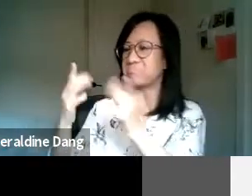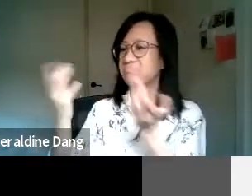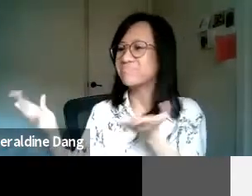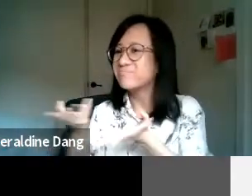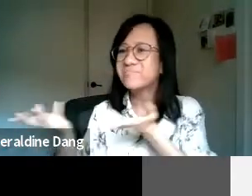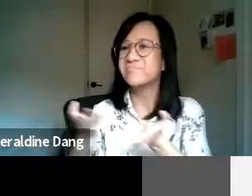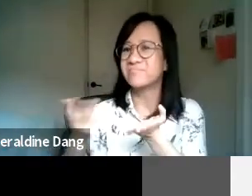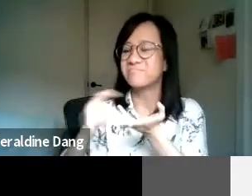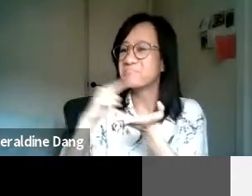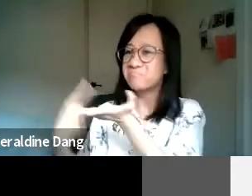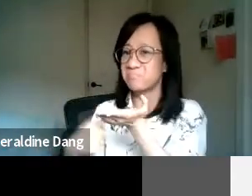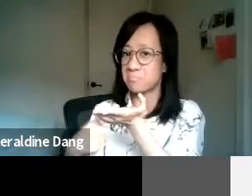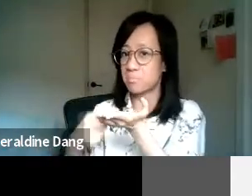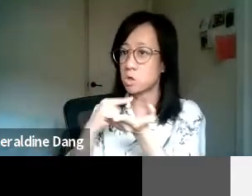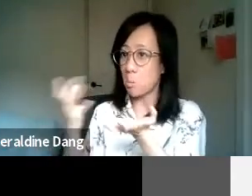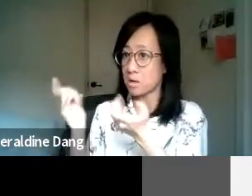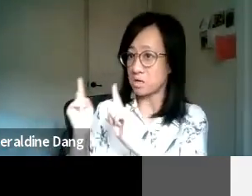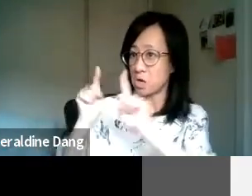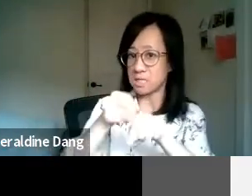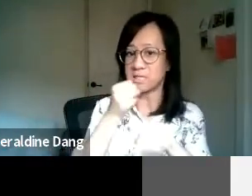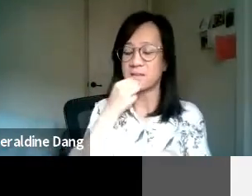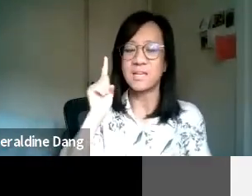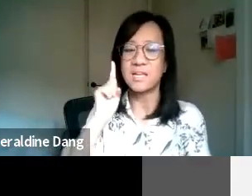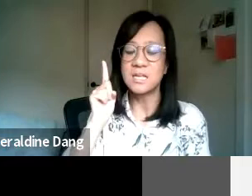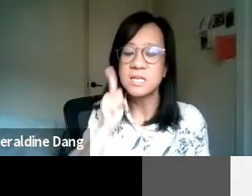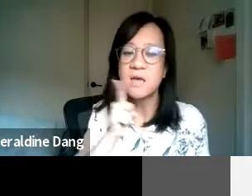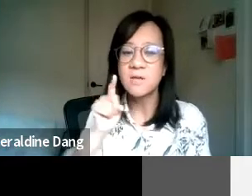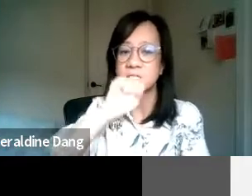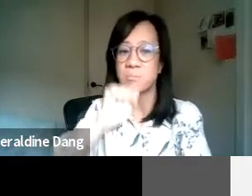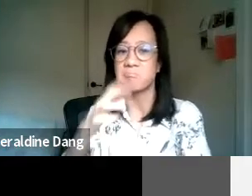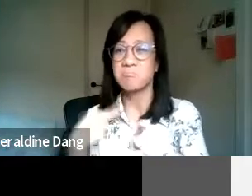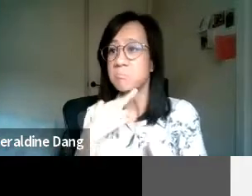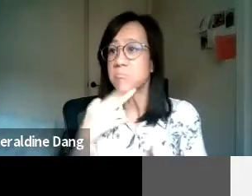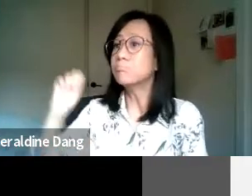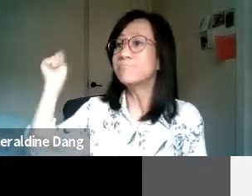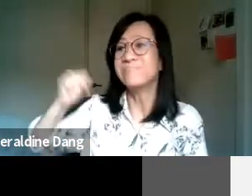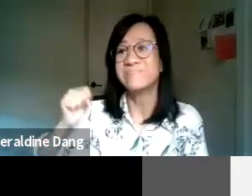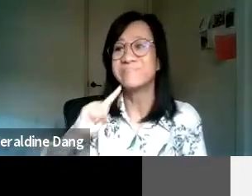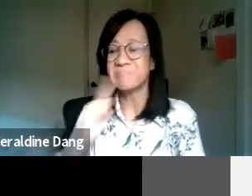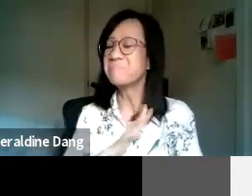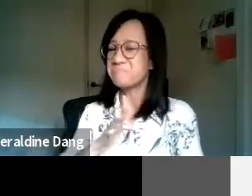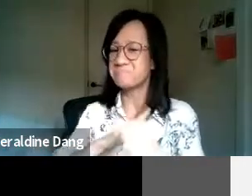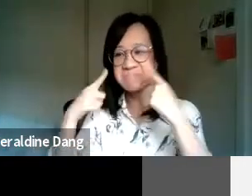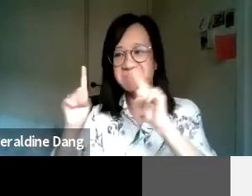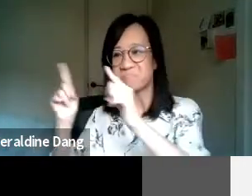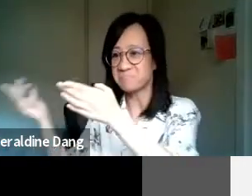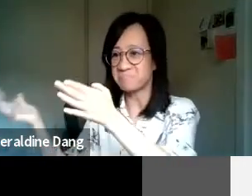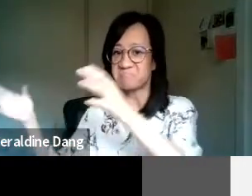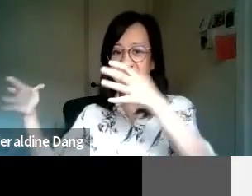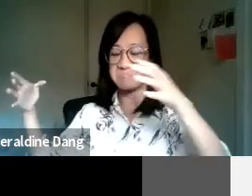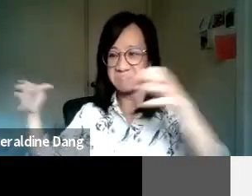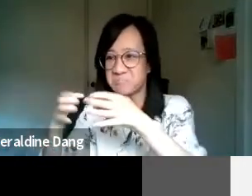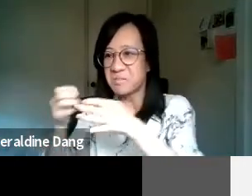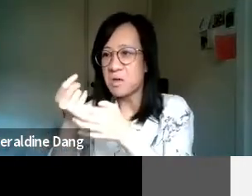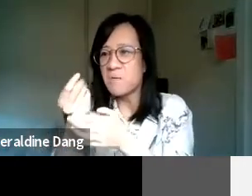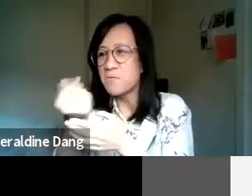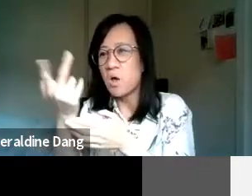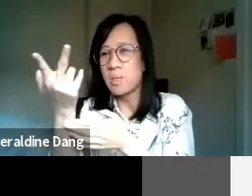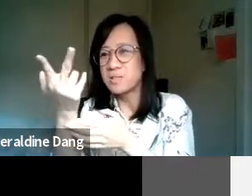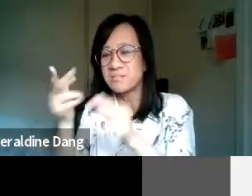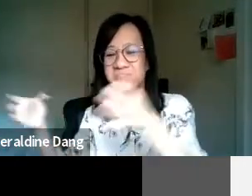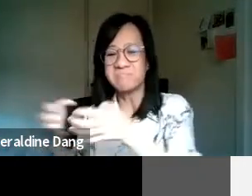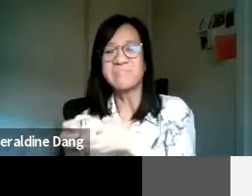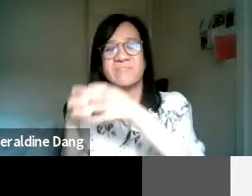So we decided to meet and we had a discussion, and so we got together as a group.